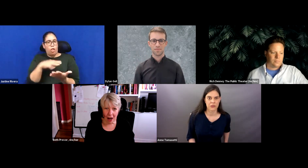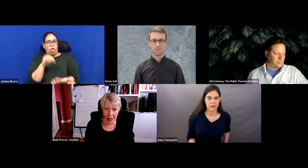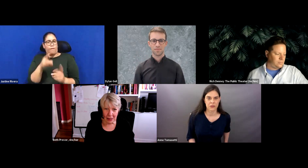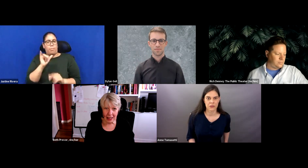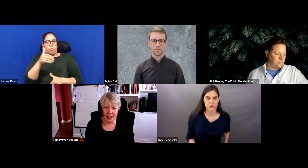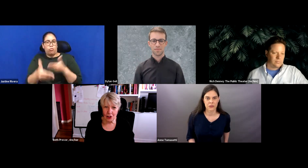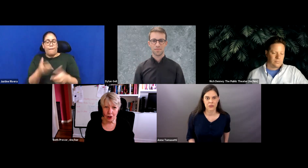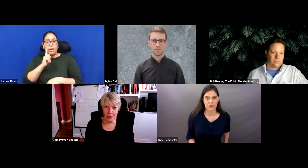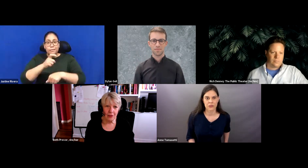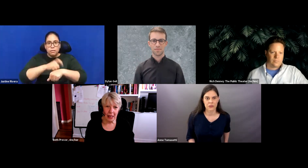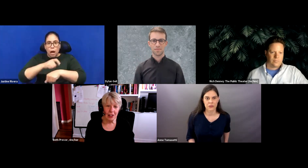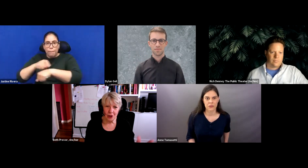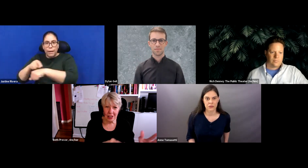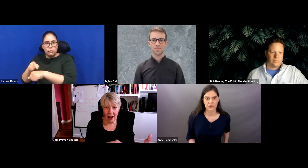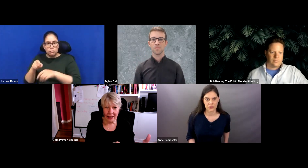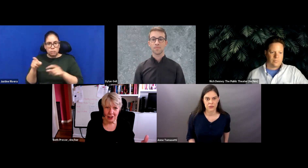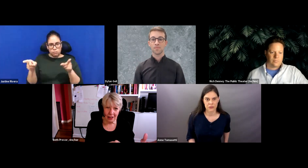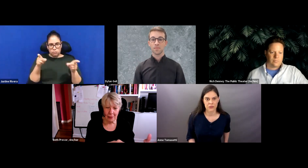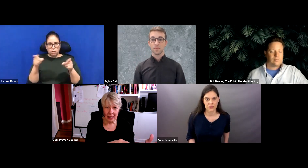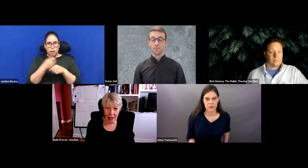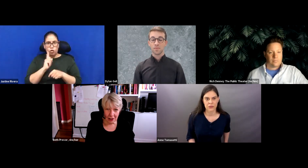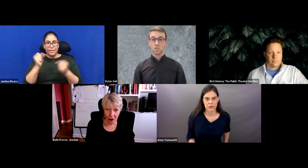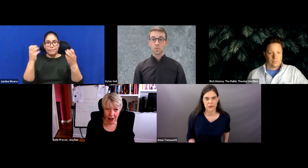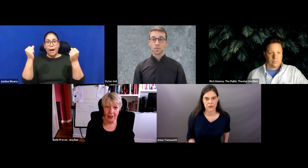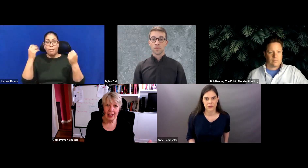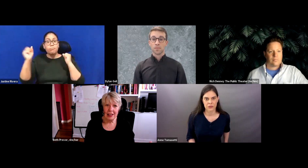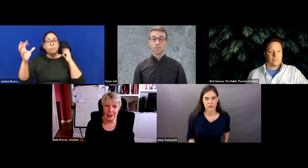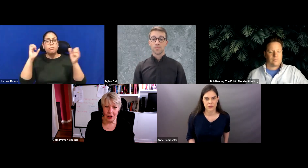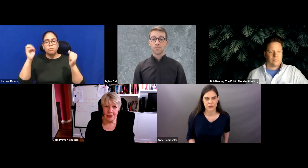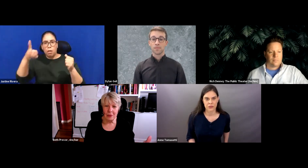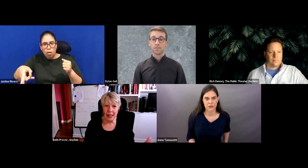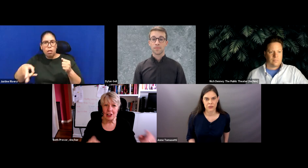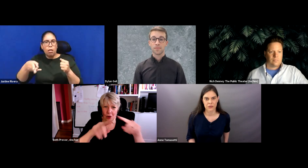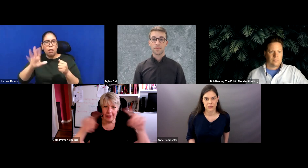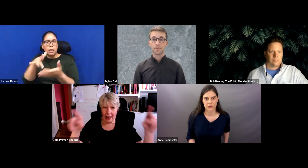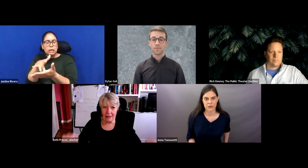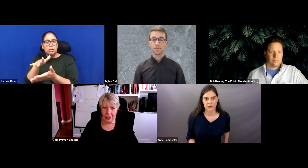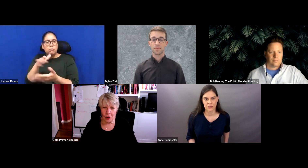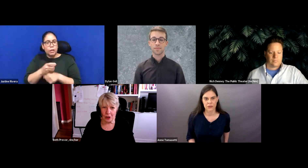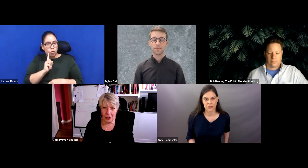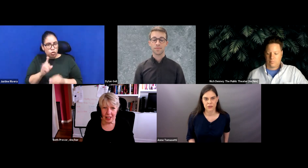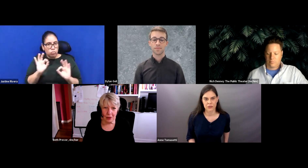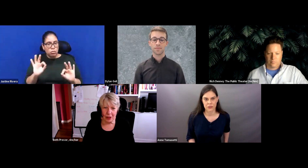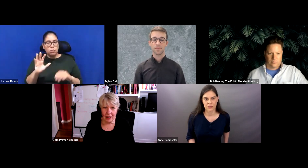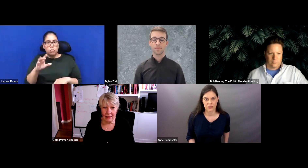timing, in terms of making sure signs are not being cut off, in terms of making sure that interpreters are staying within